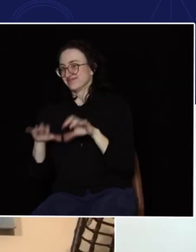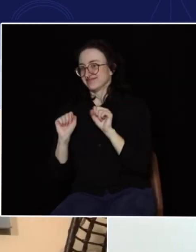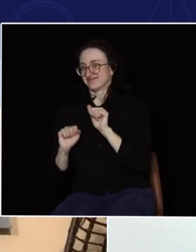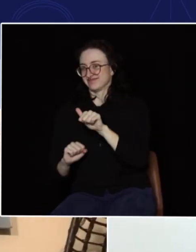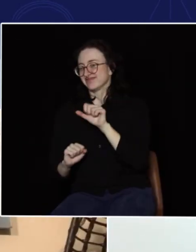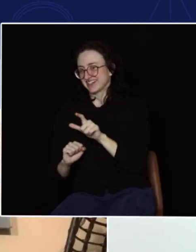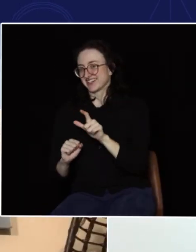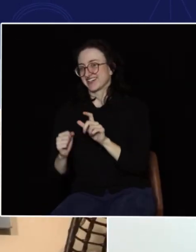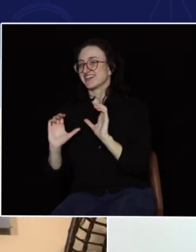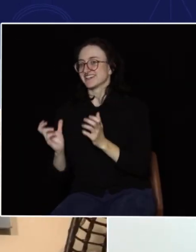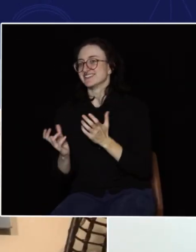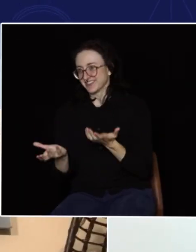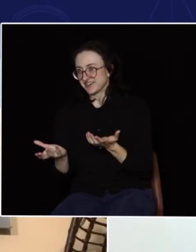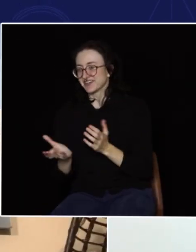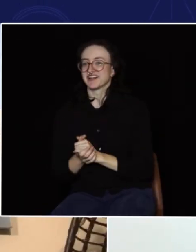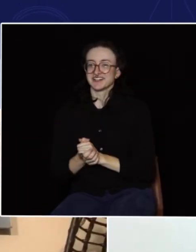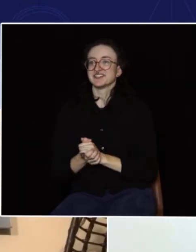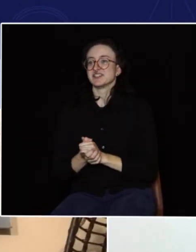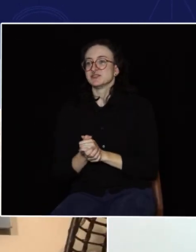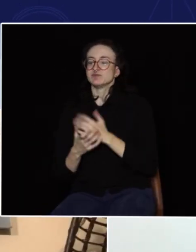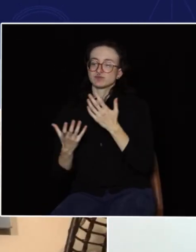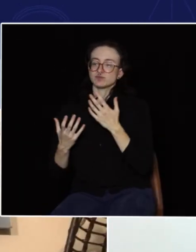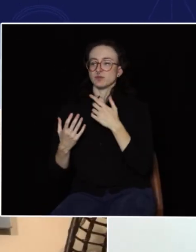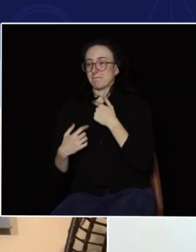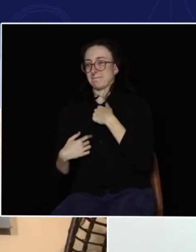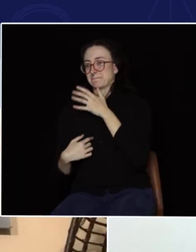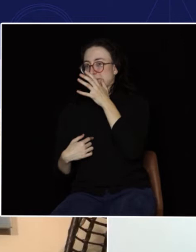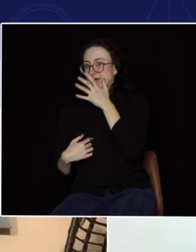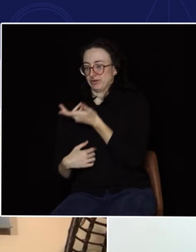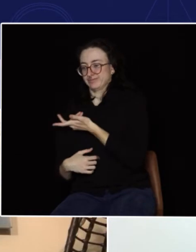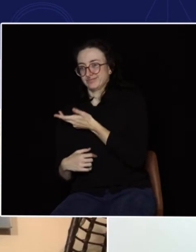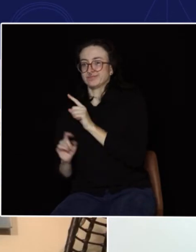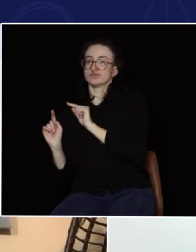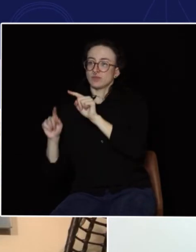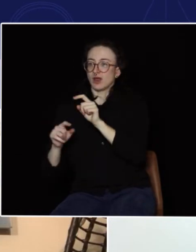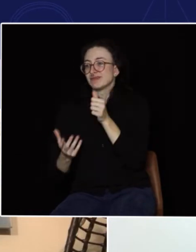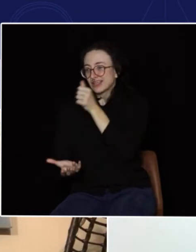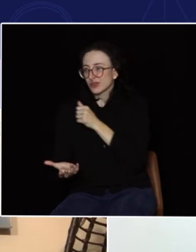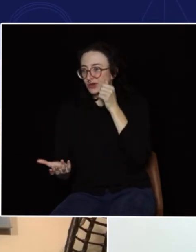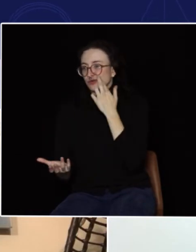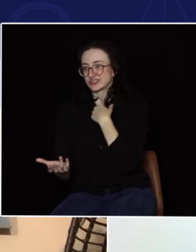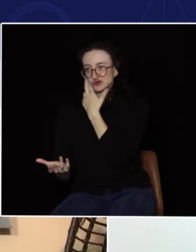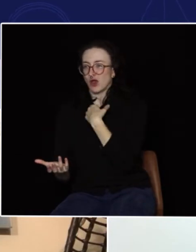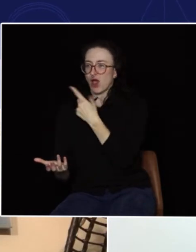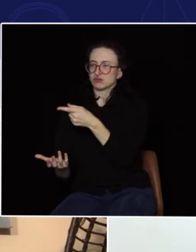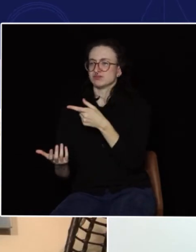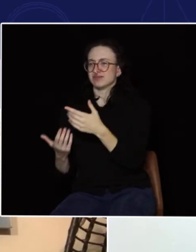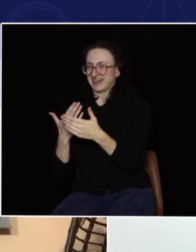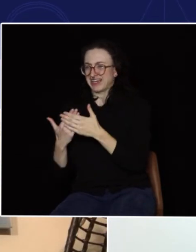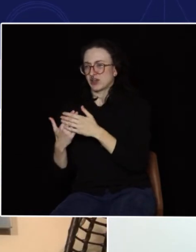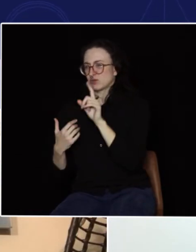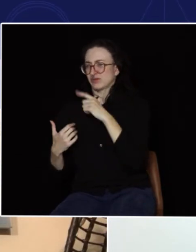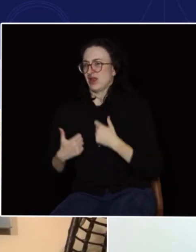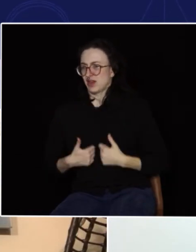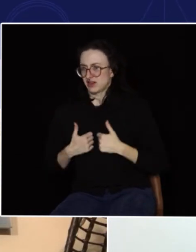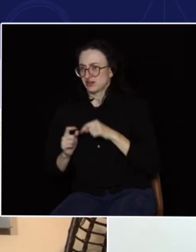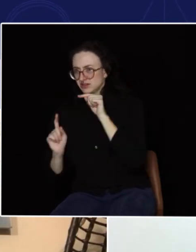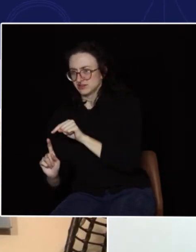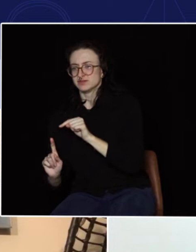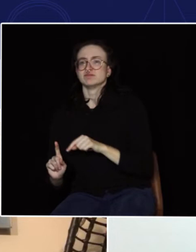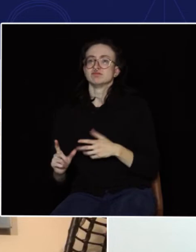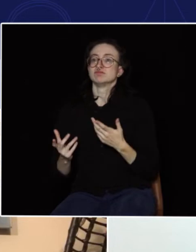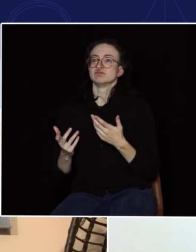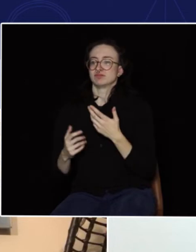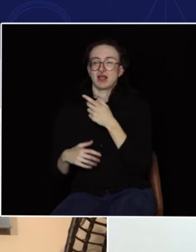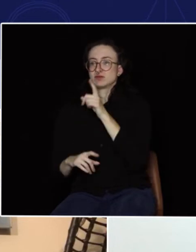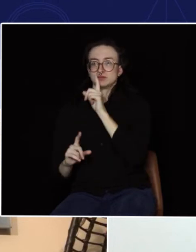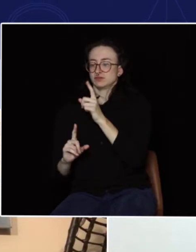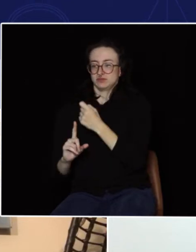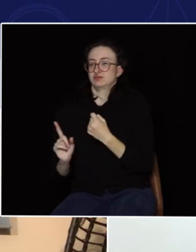[YABSERA:] and me and my parents, we went to Ethiopian restaurant near the area where I live, and unexpectedly, like, there